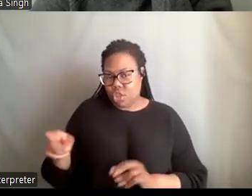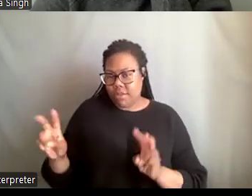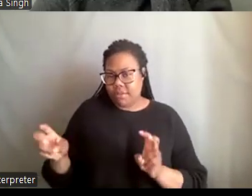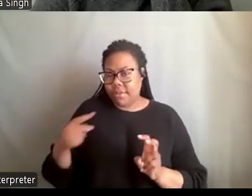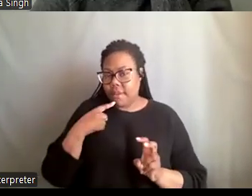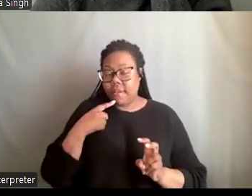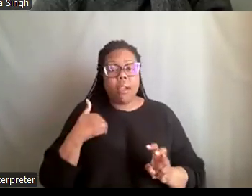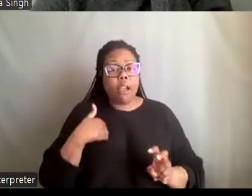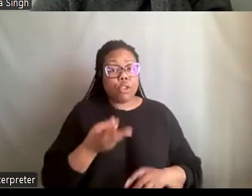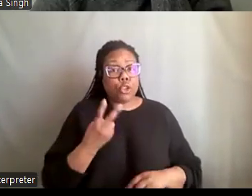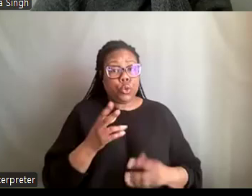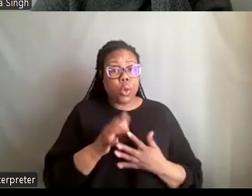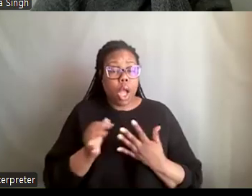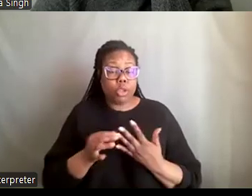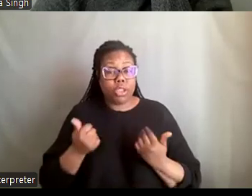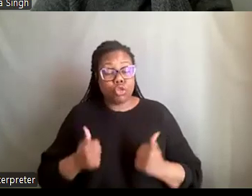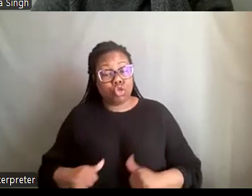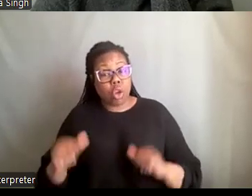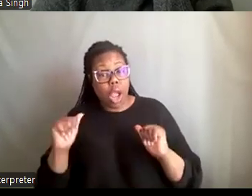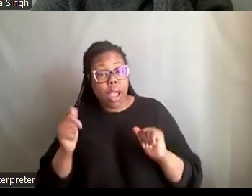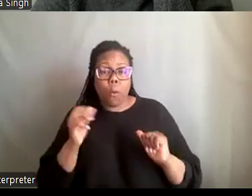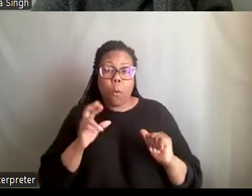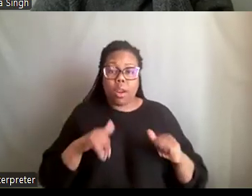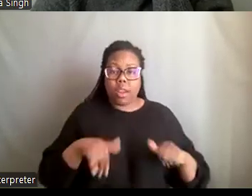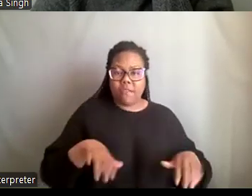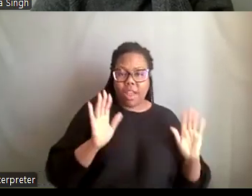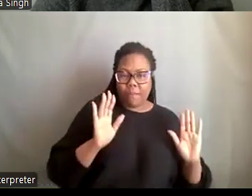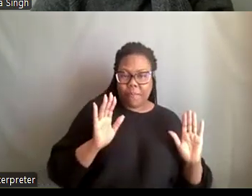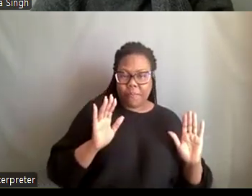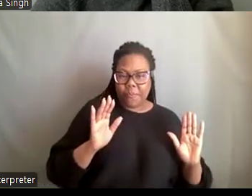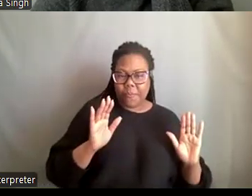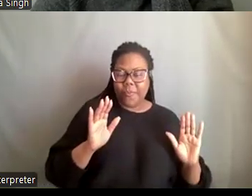Jillian put in the chat something I heard on a Medicaid call the other day. We have two options, try or